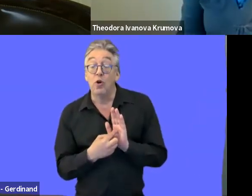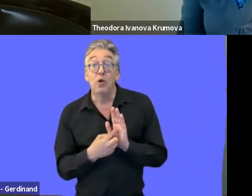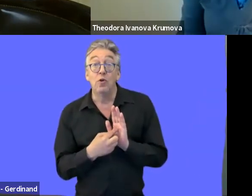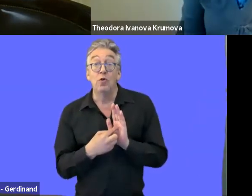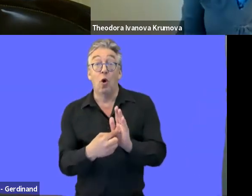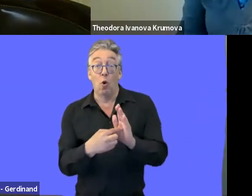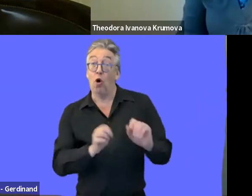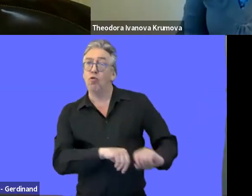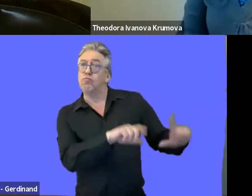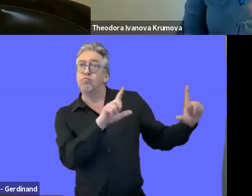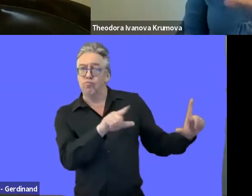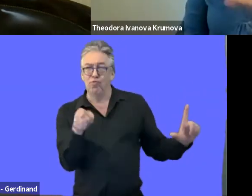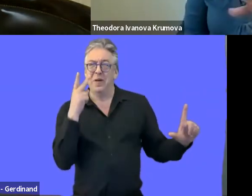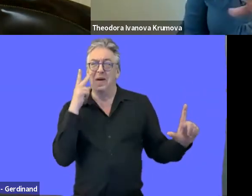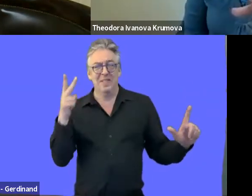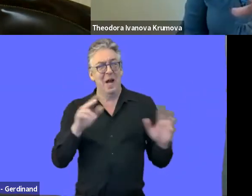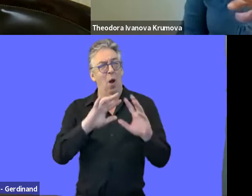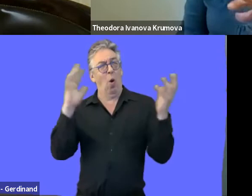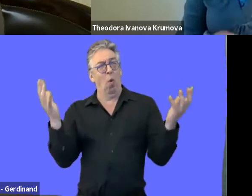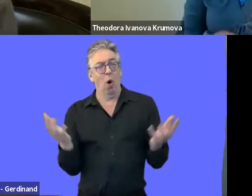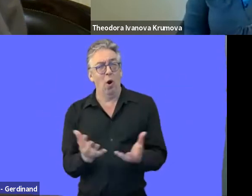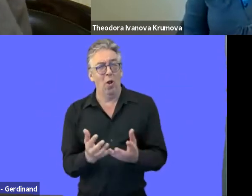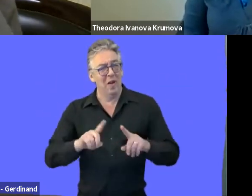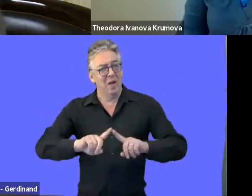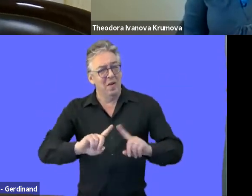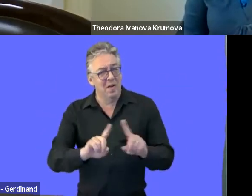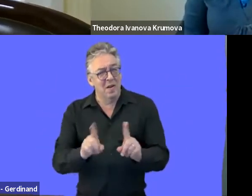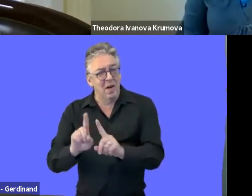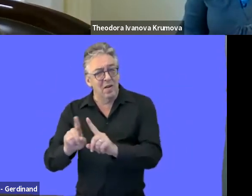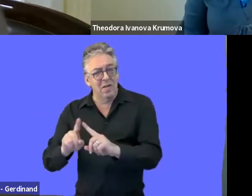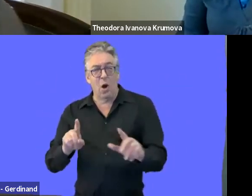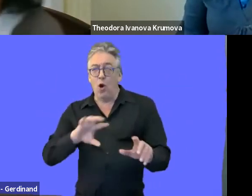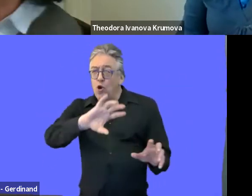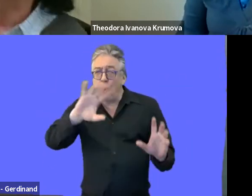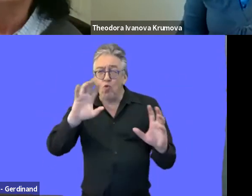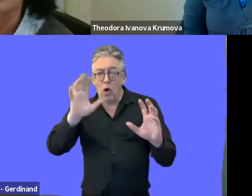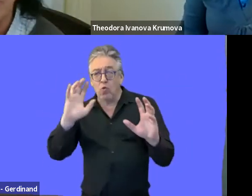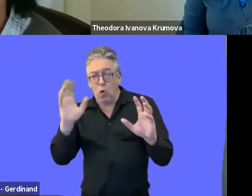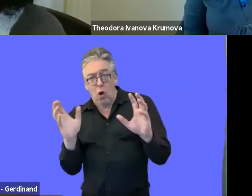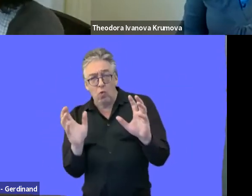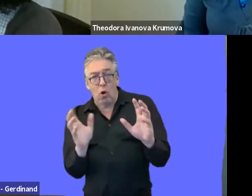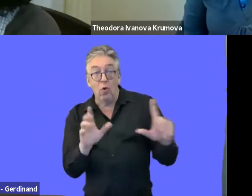with all the states in the world and in different colours are the states